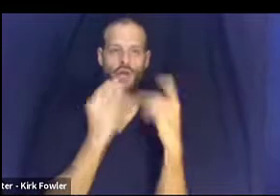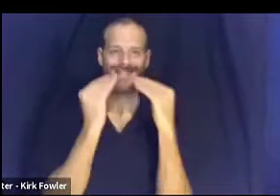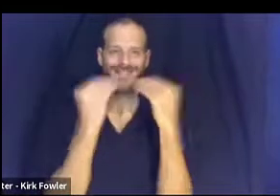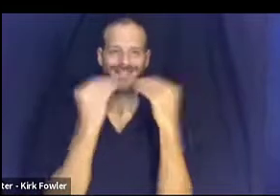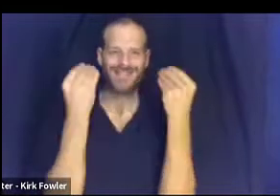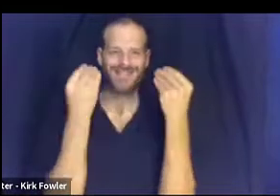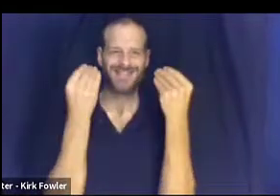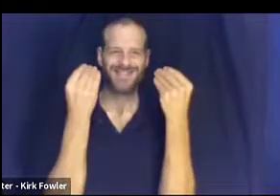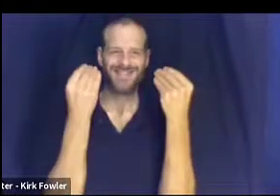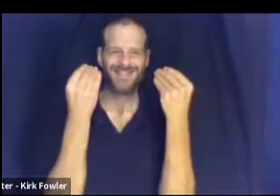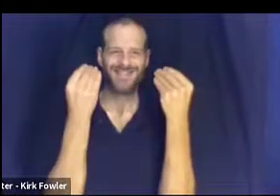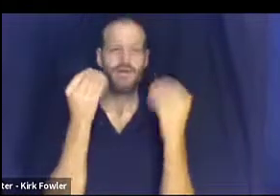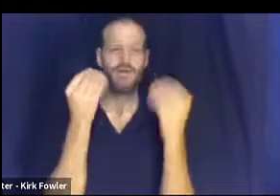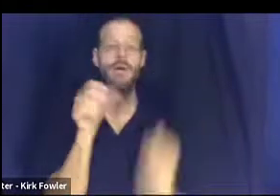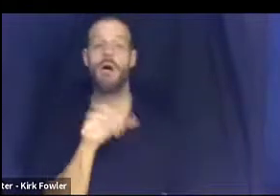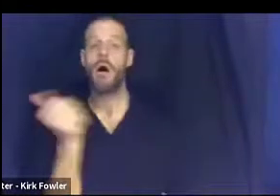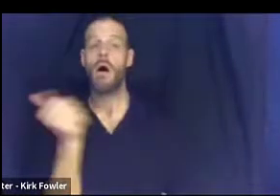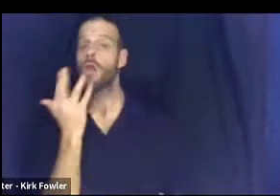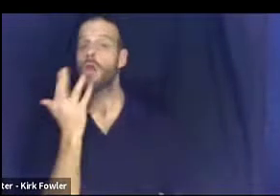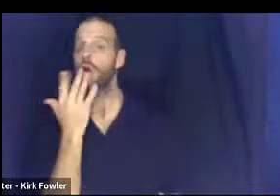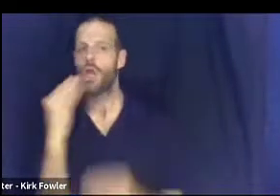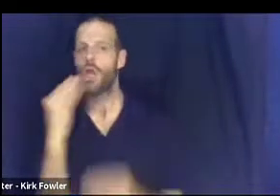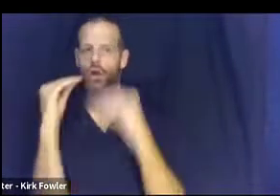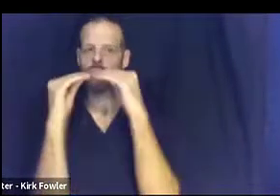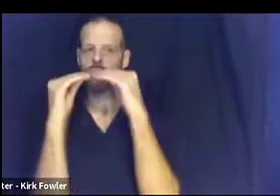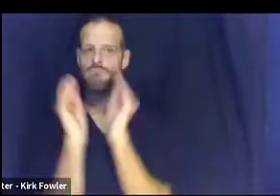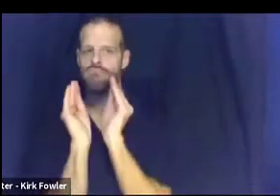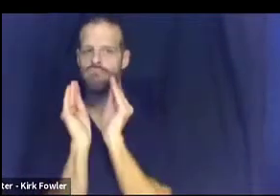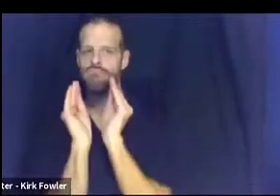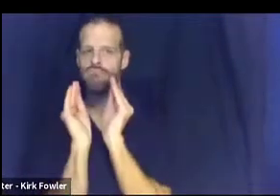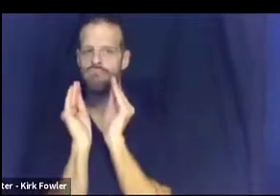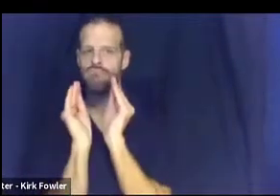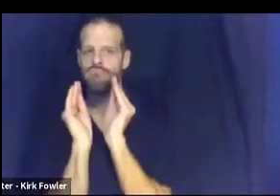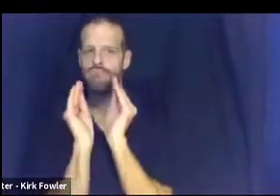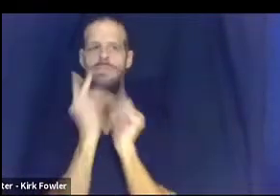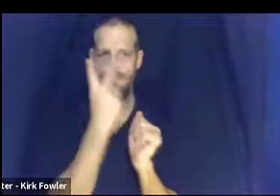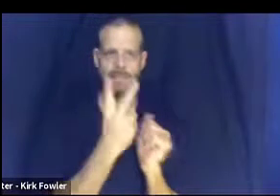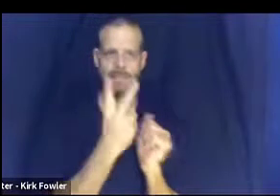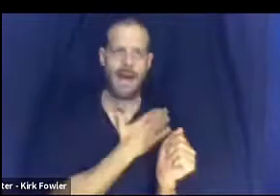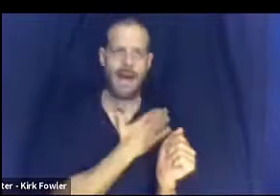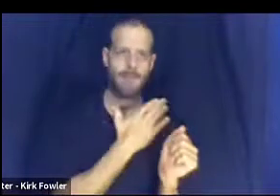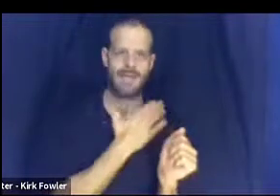and then another color to highlight the frown for happy set. If you're doing this, you might also think,